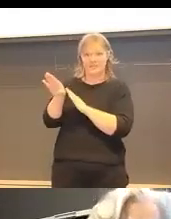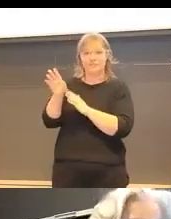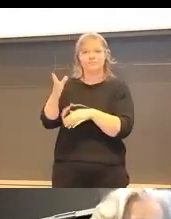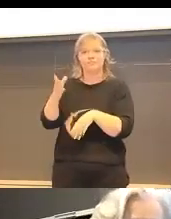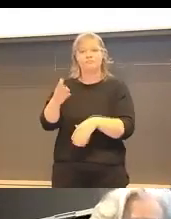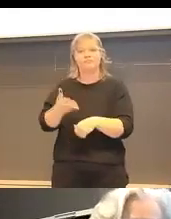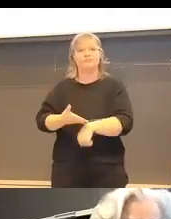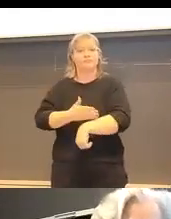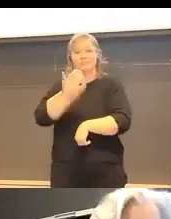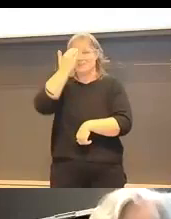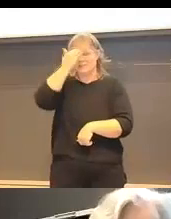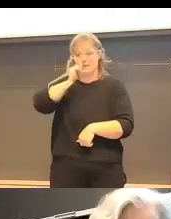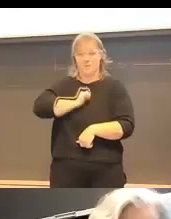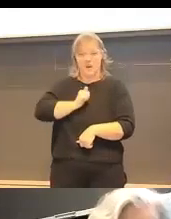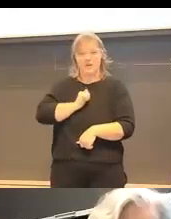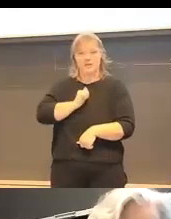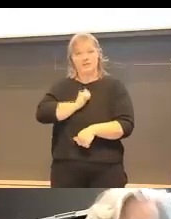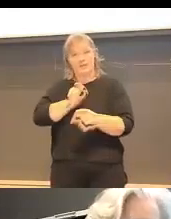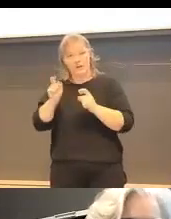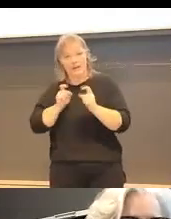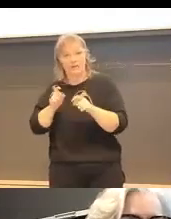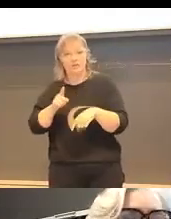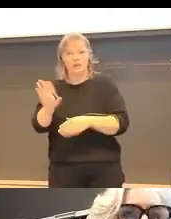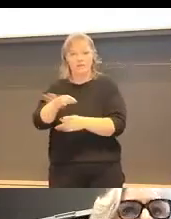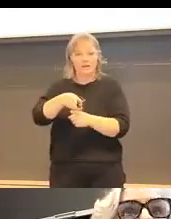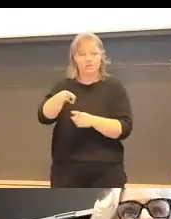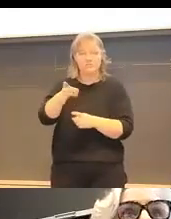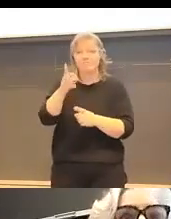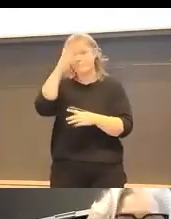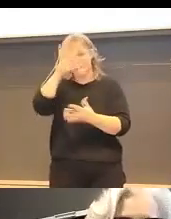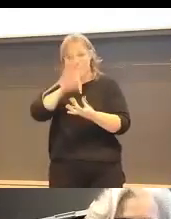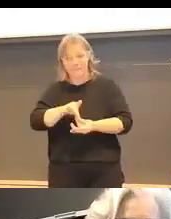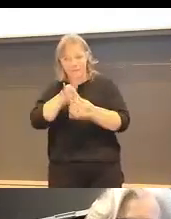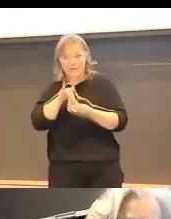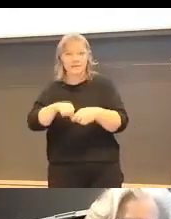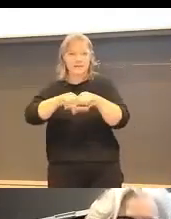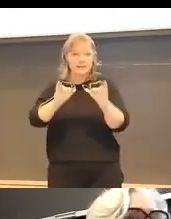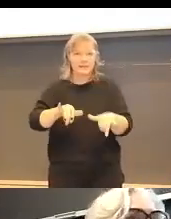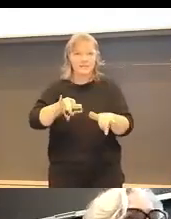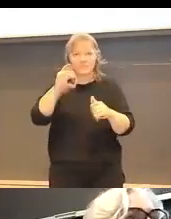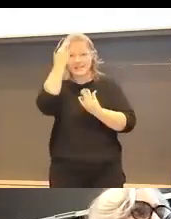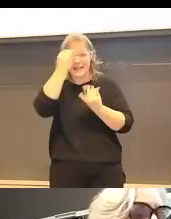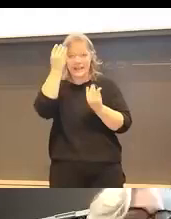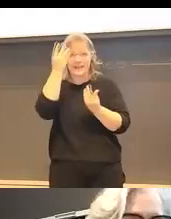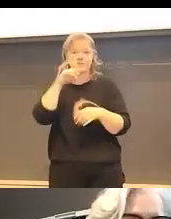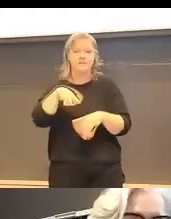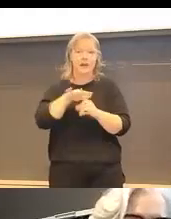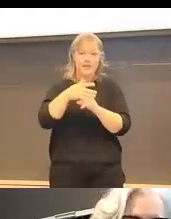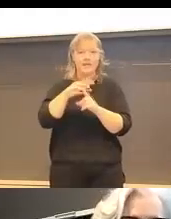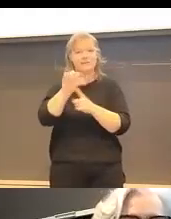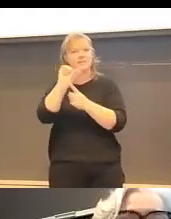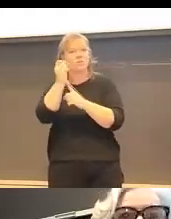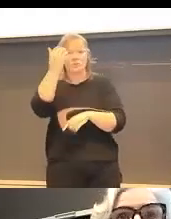and self-regulation professionalism mindfulness systems thinking context and situational awareness